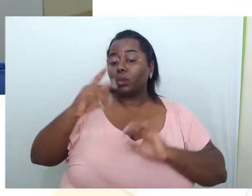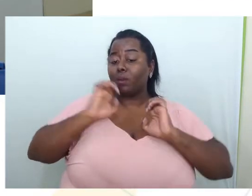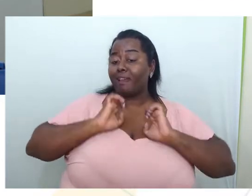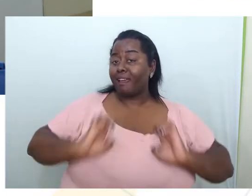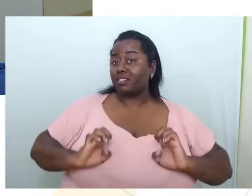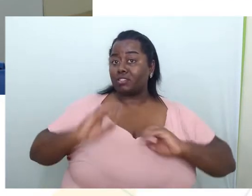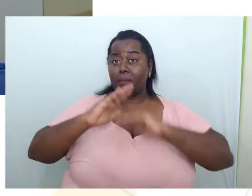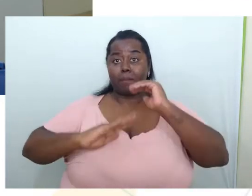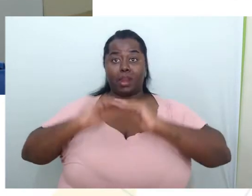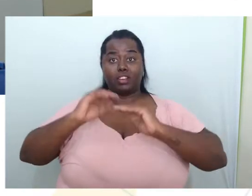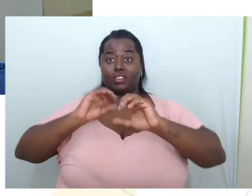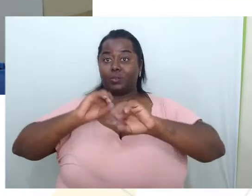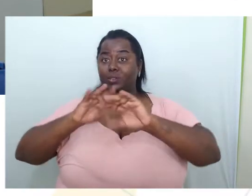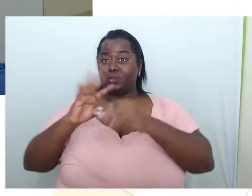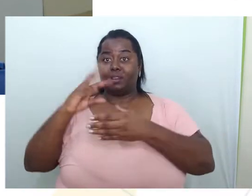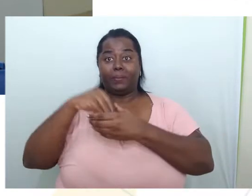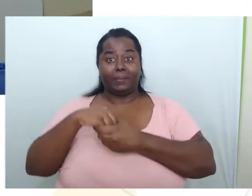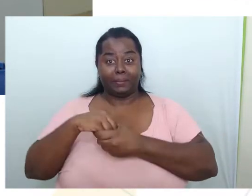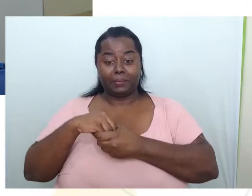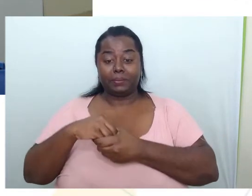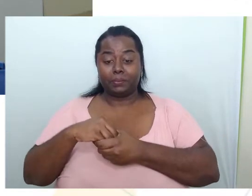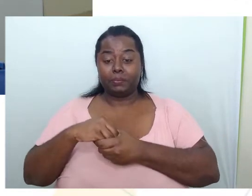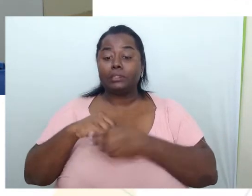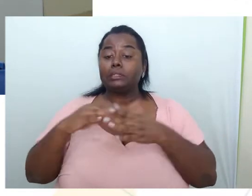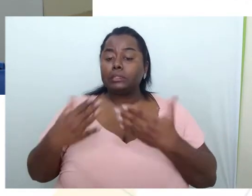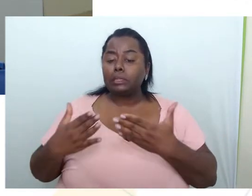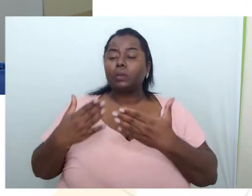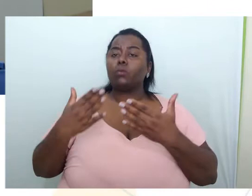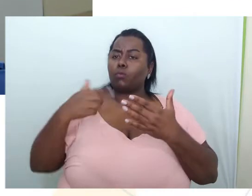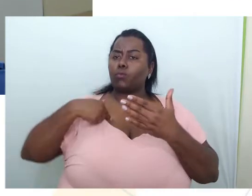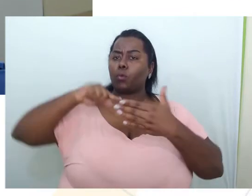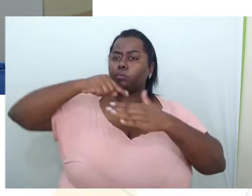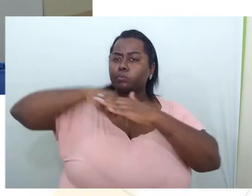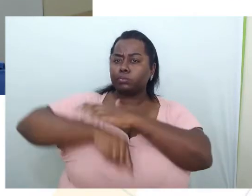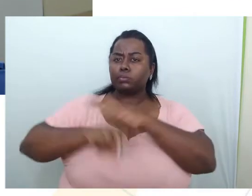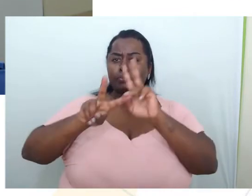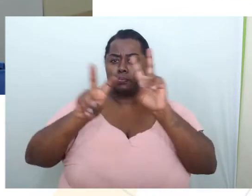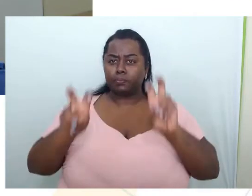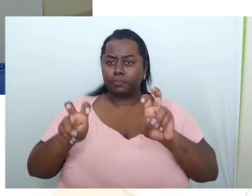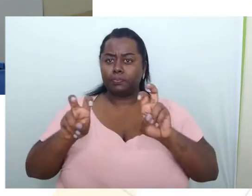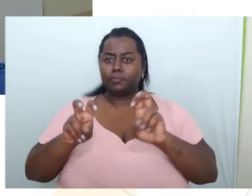educational practices so let's let's just go a little further on that one